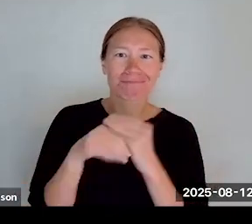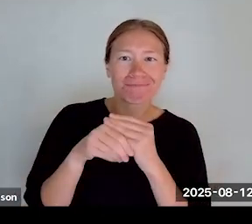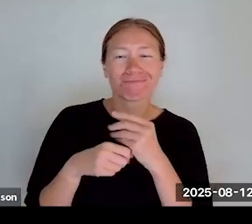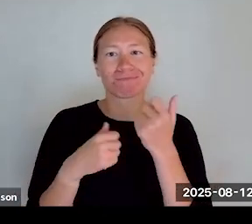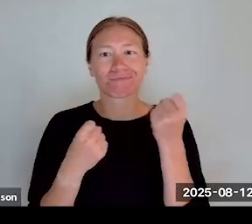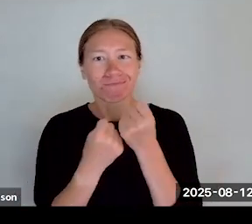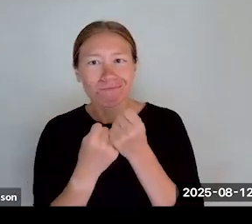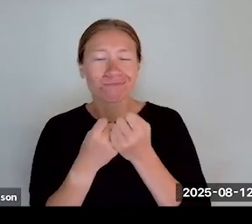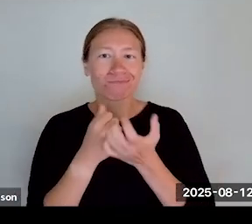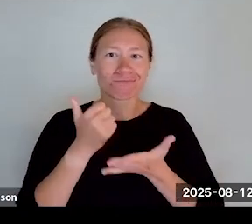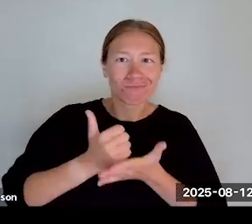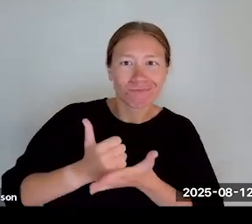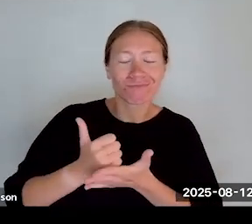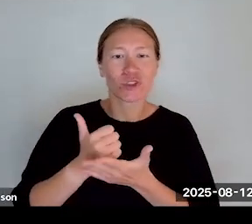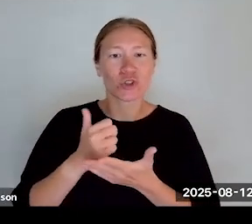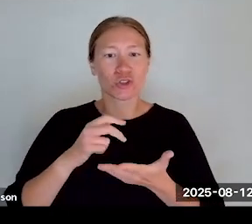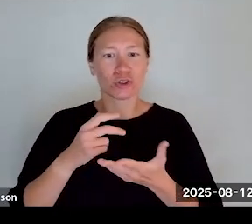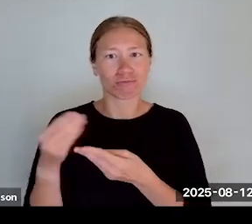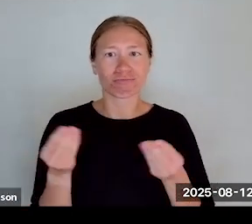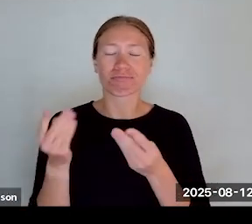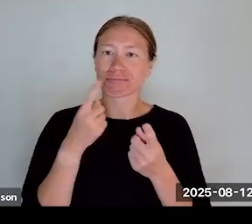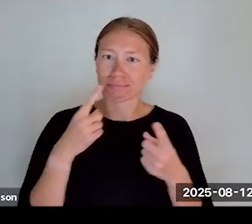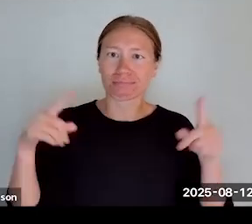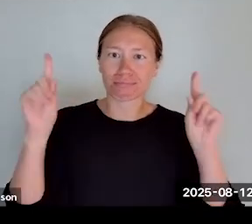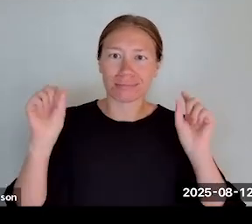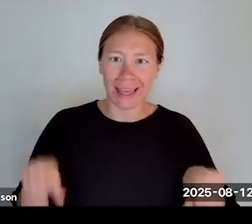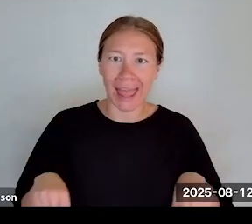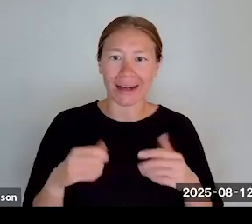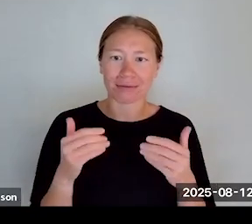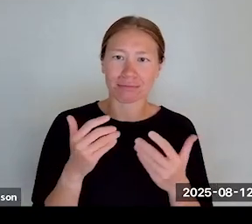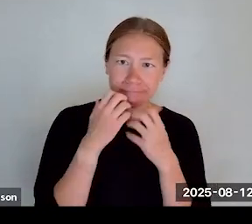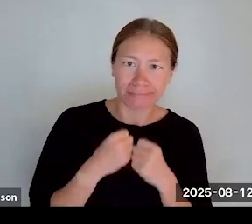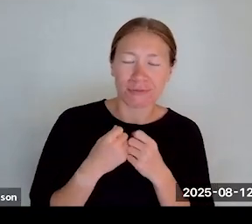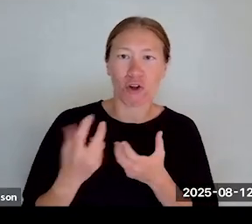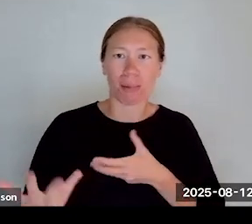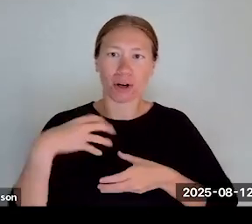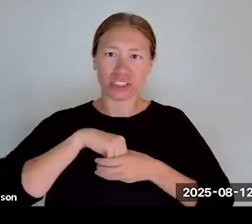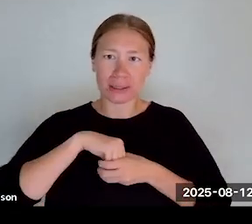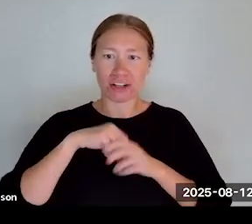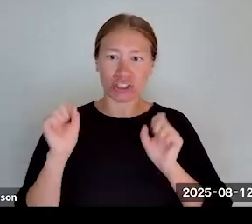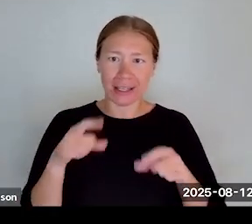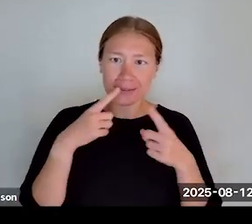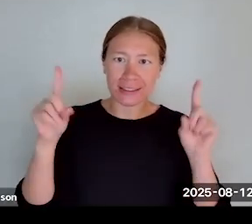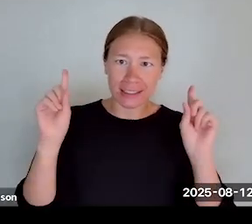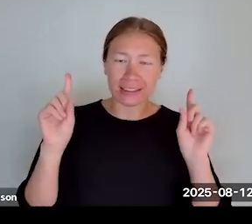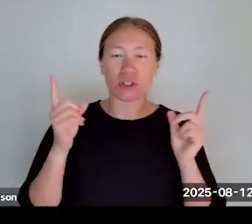and participation by individuals with disabilities. We will be discussing strategies for more meaningful communication